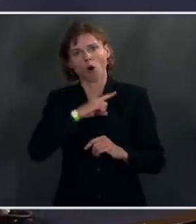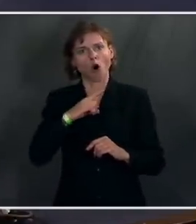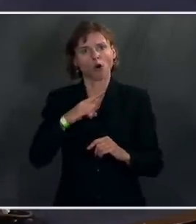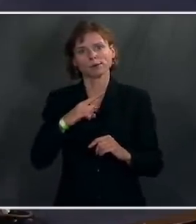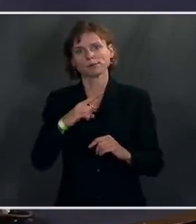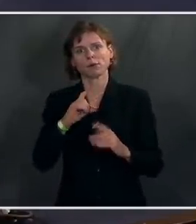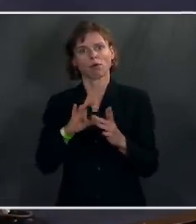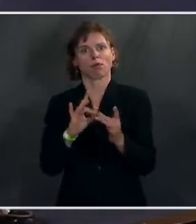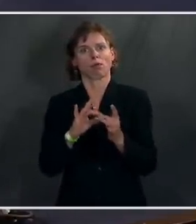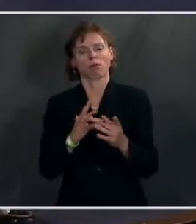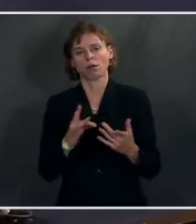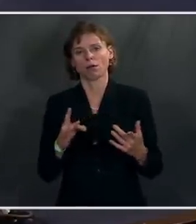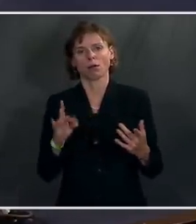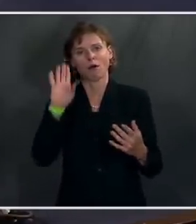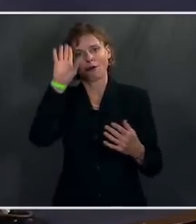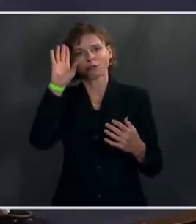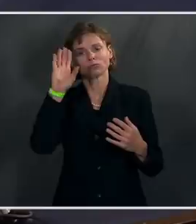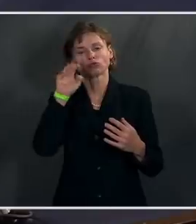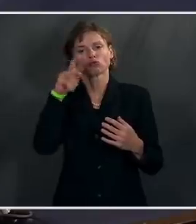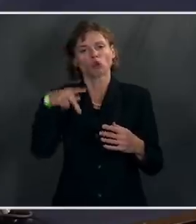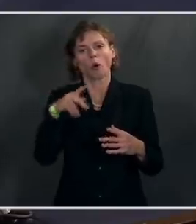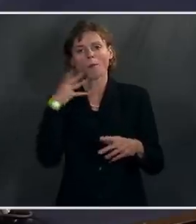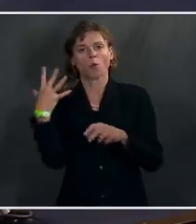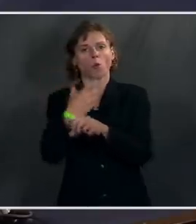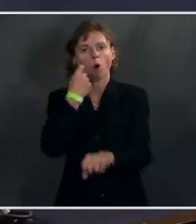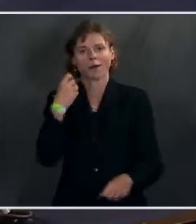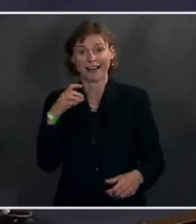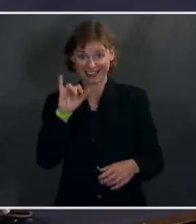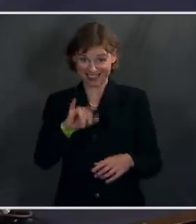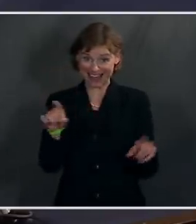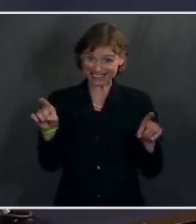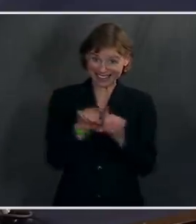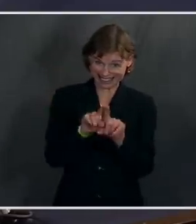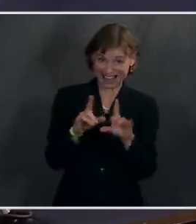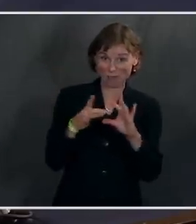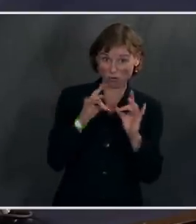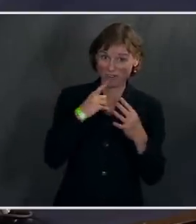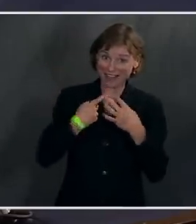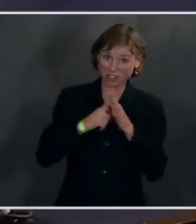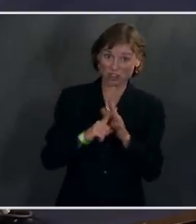those same false claims that fueled the riot. Is this administration concerned that the former President's